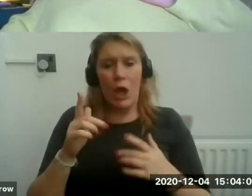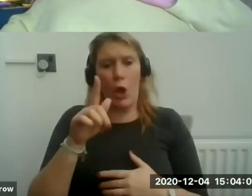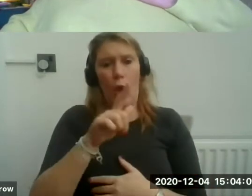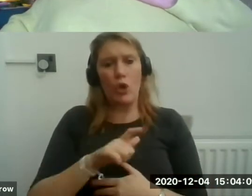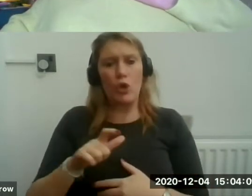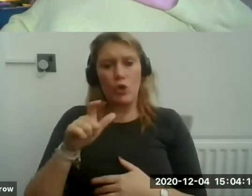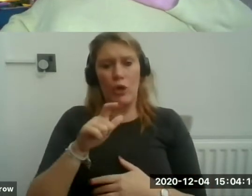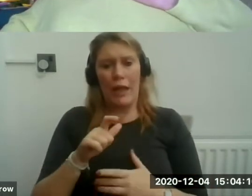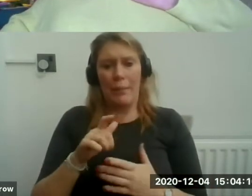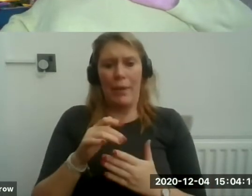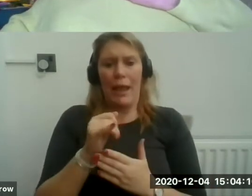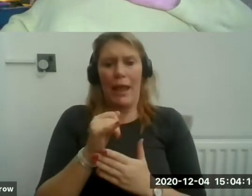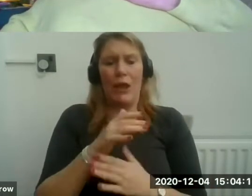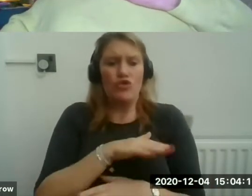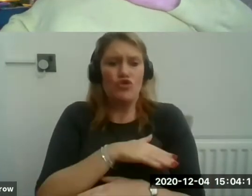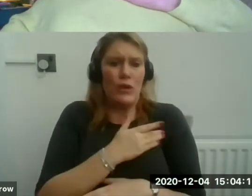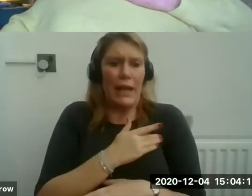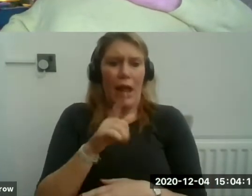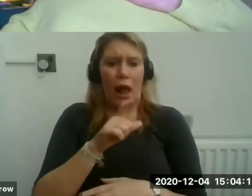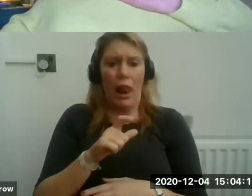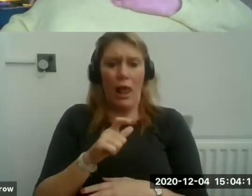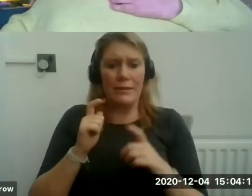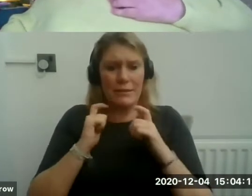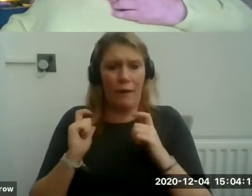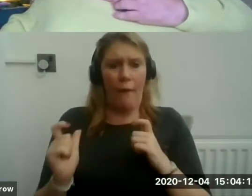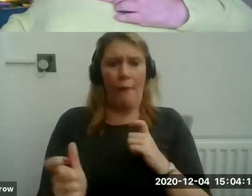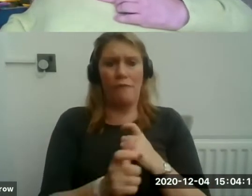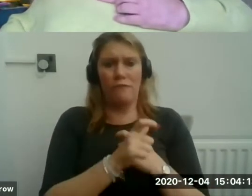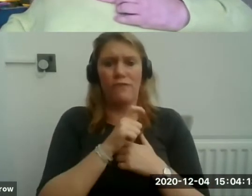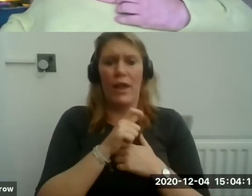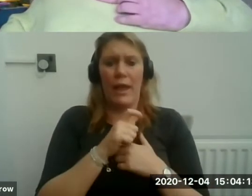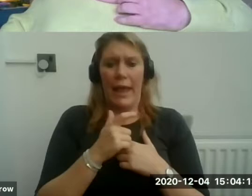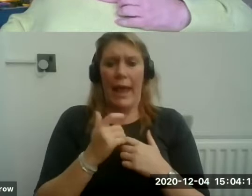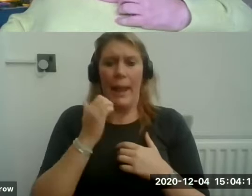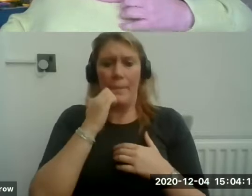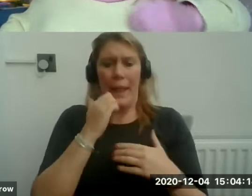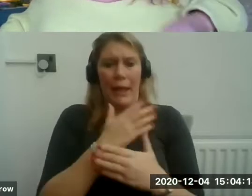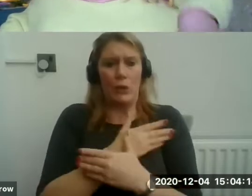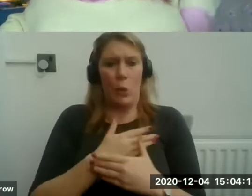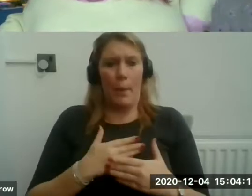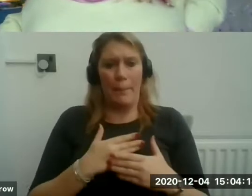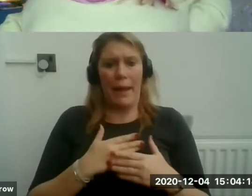and a black top and I'm sitting in my home study.